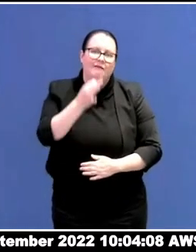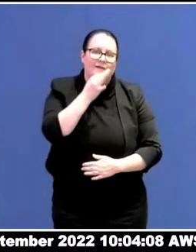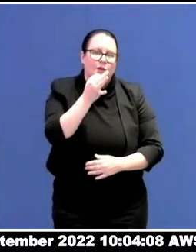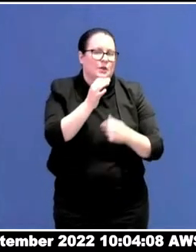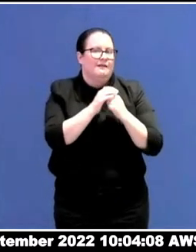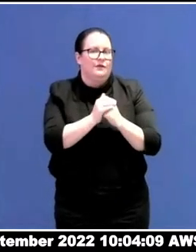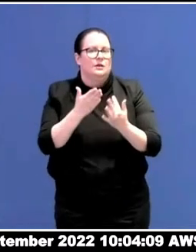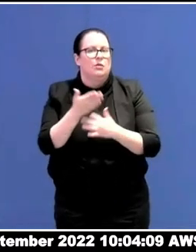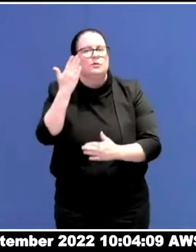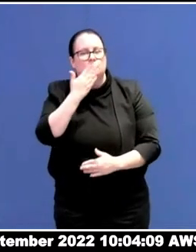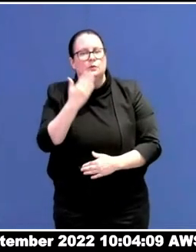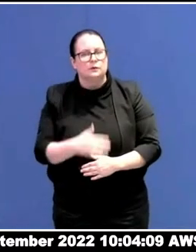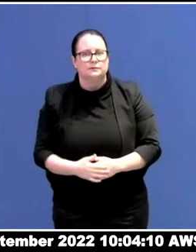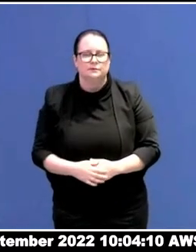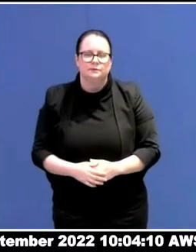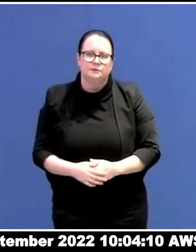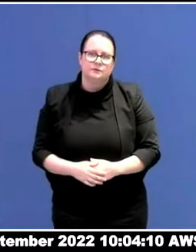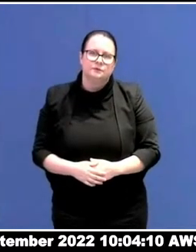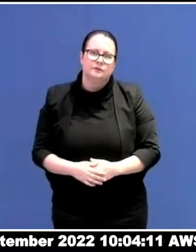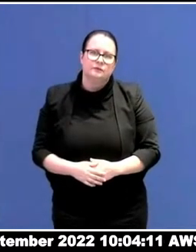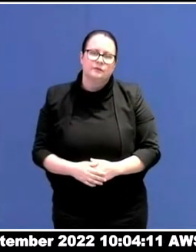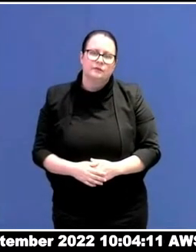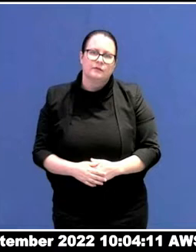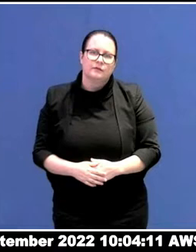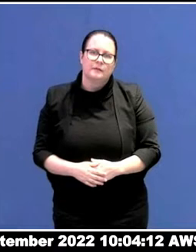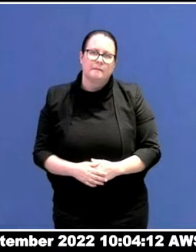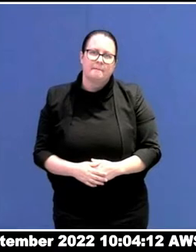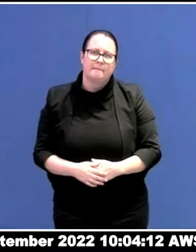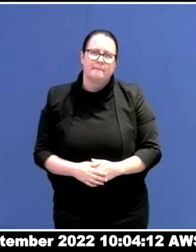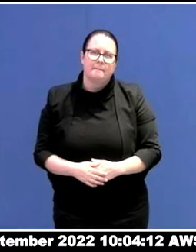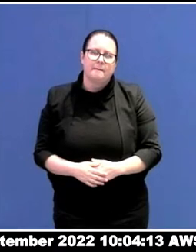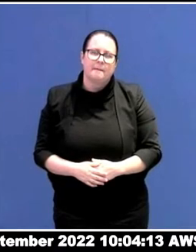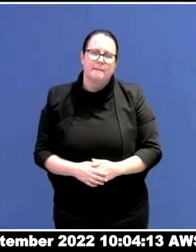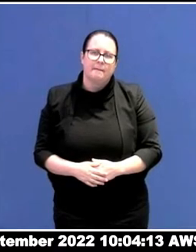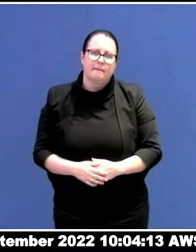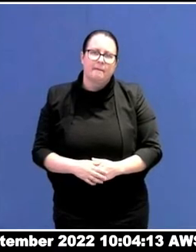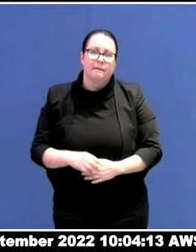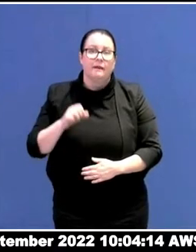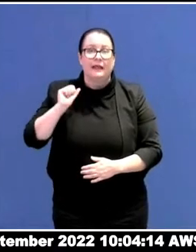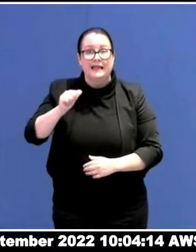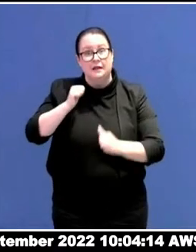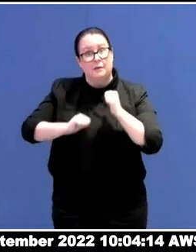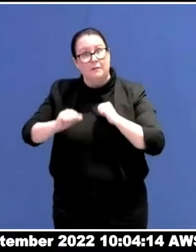And - yes. MR GRIFFIN: Did his behaviour have an effect on you and Kara and your